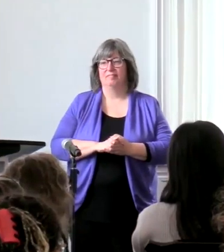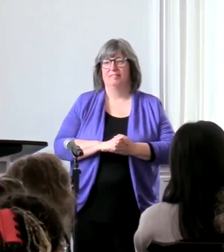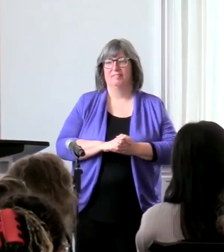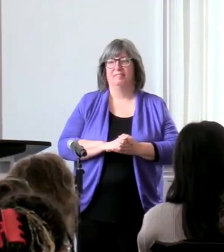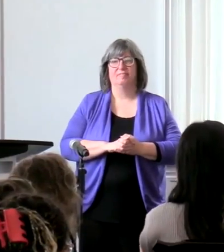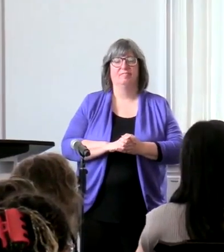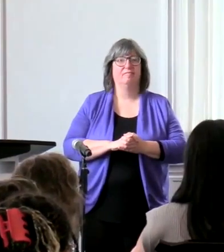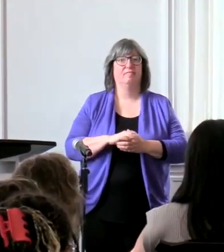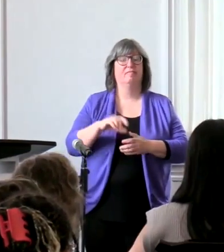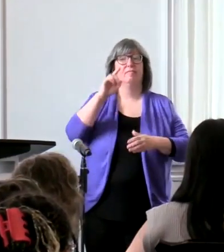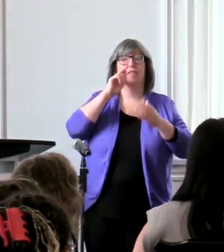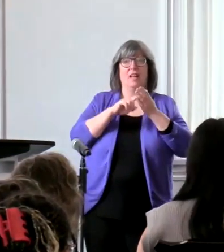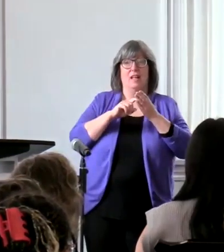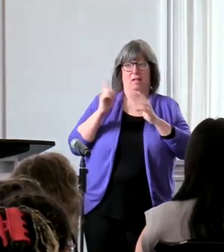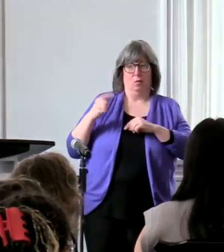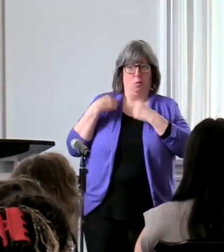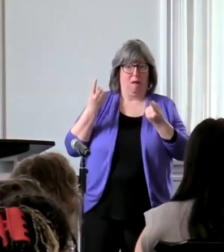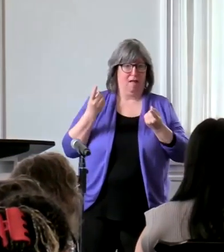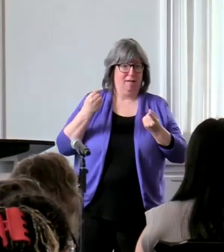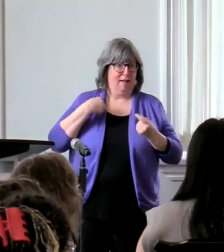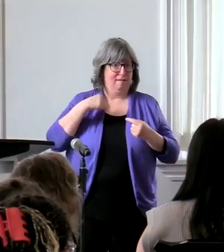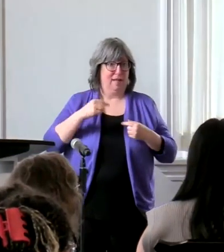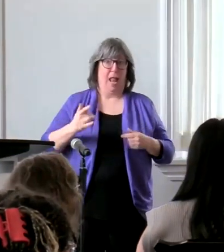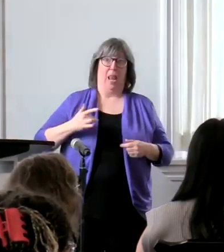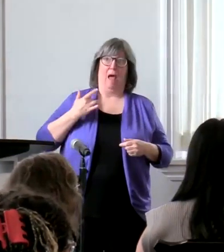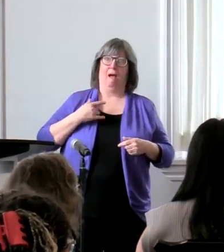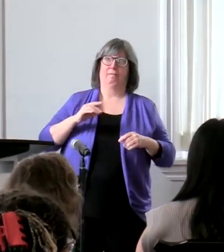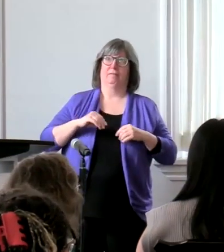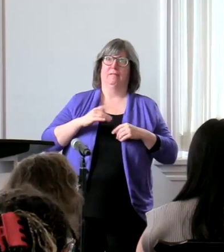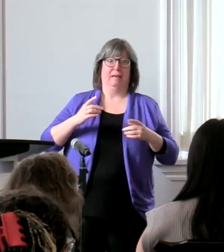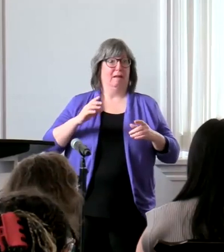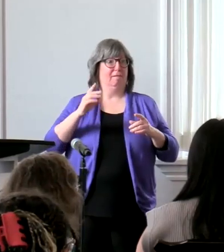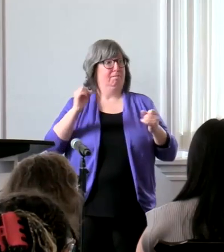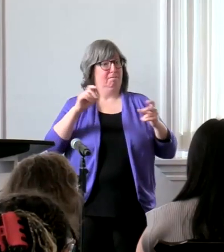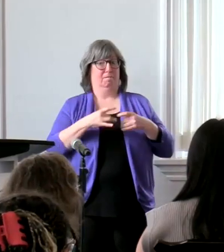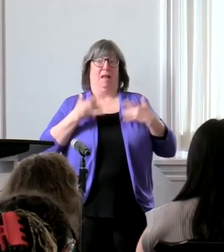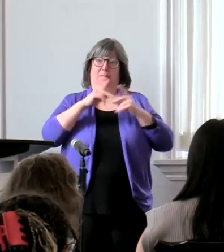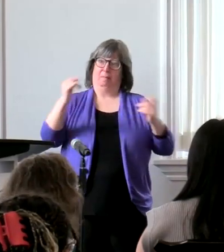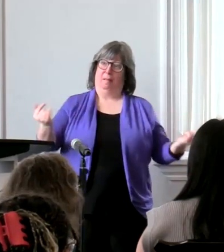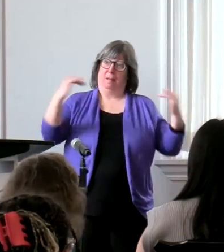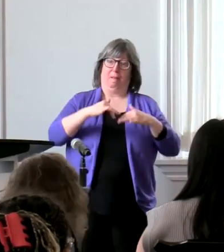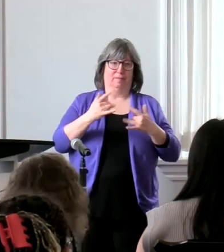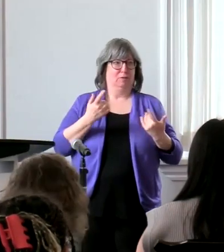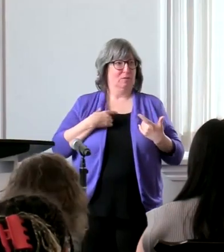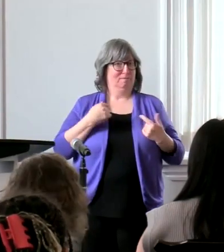As you can tell, it's been a while since we have done live events. So we are just going to roll with it.